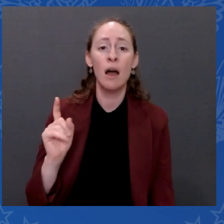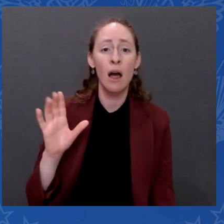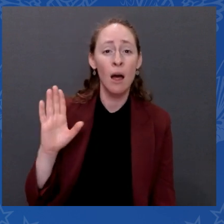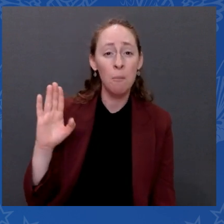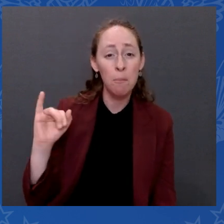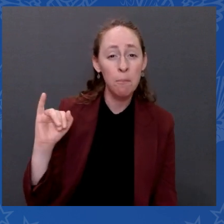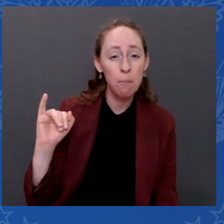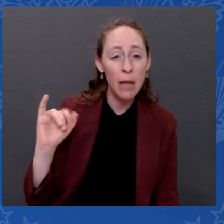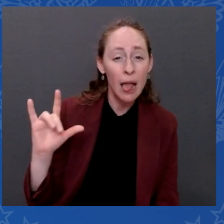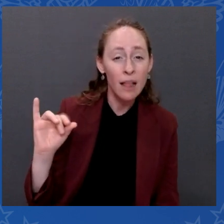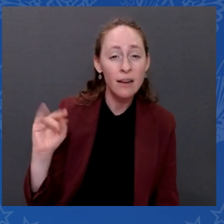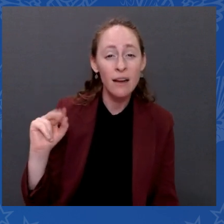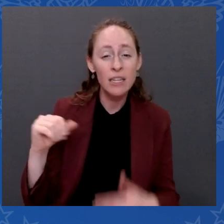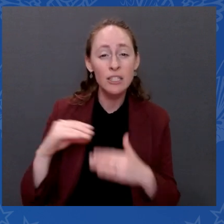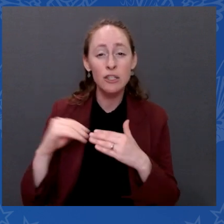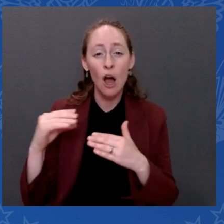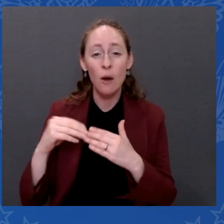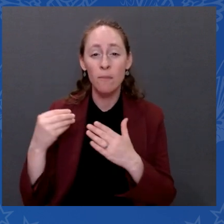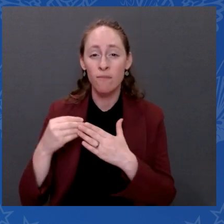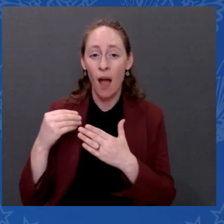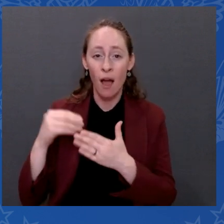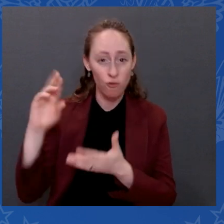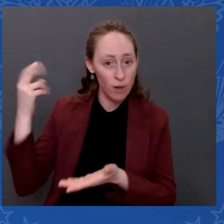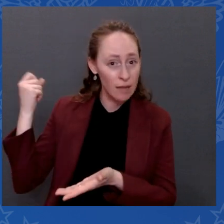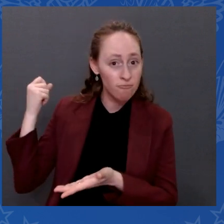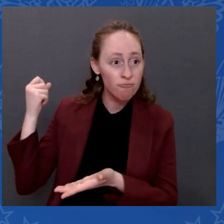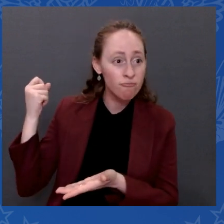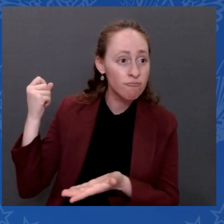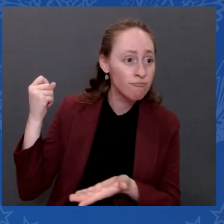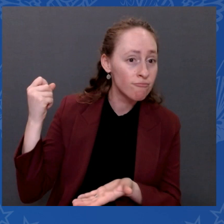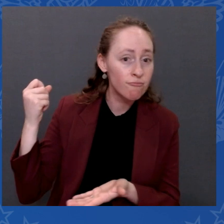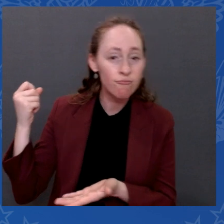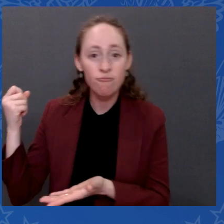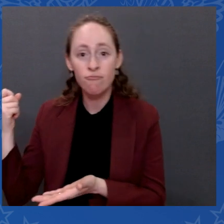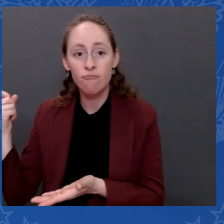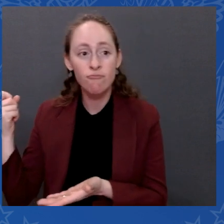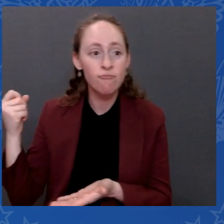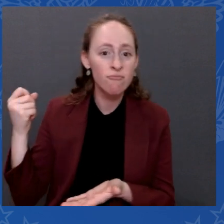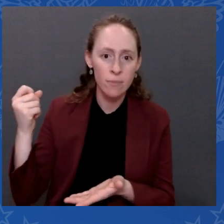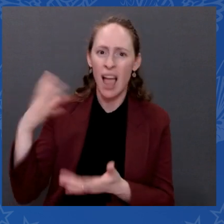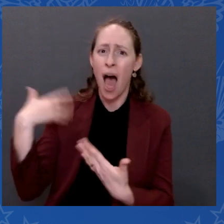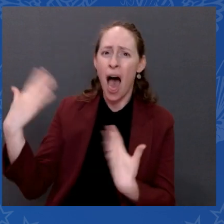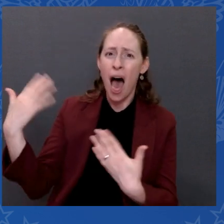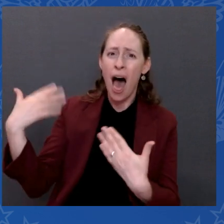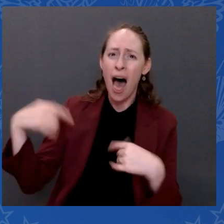the countries I just named -- to produce these chips. The United States has to lead the world